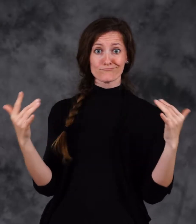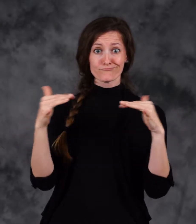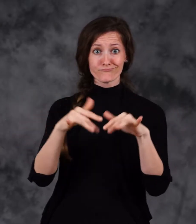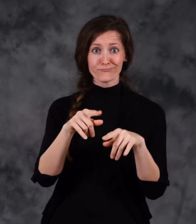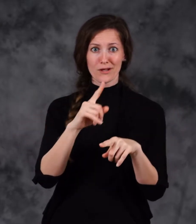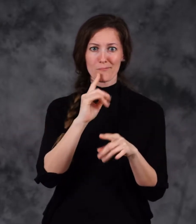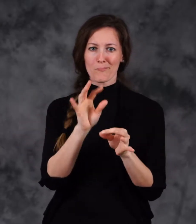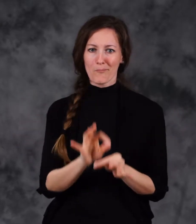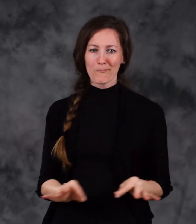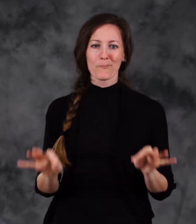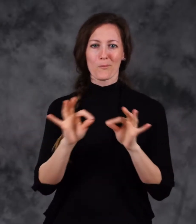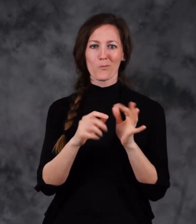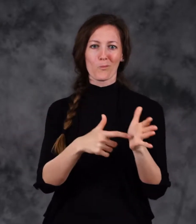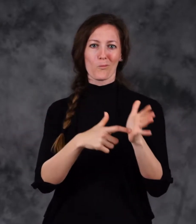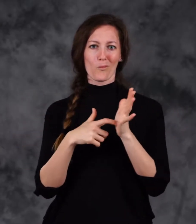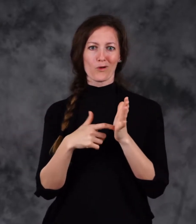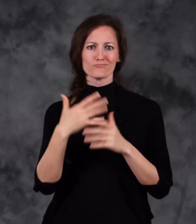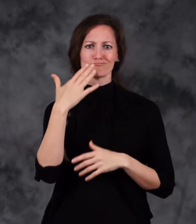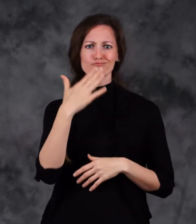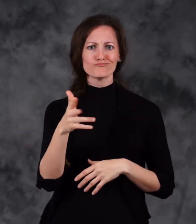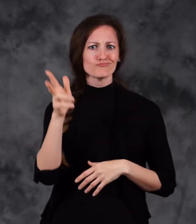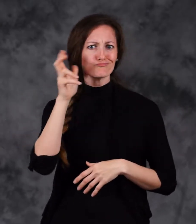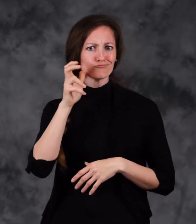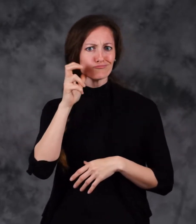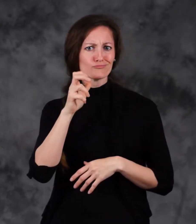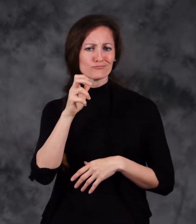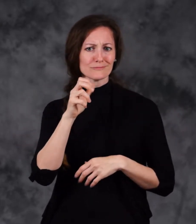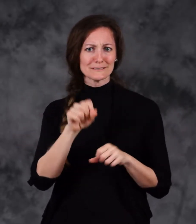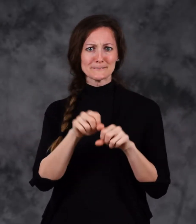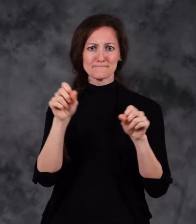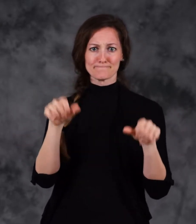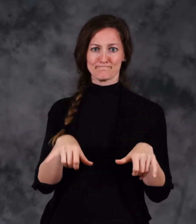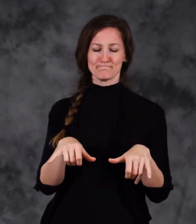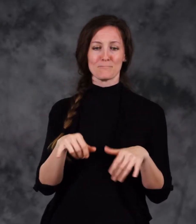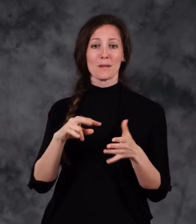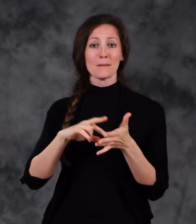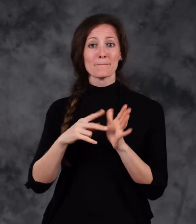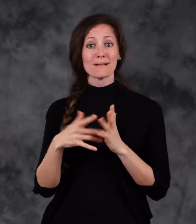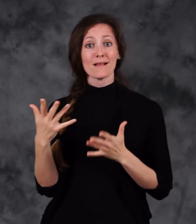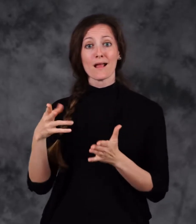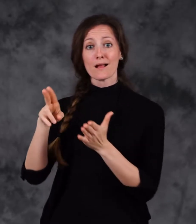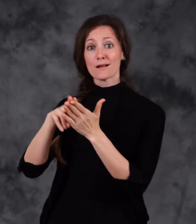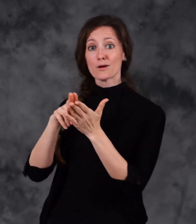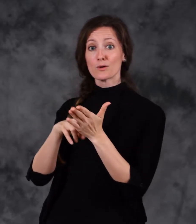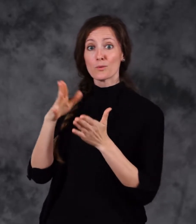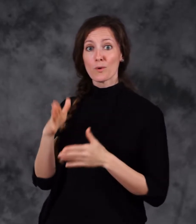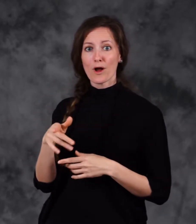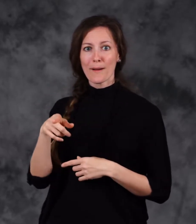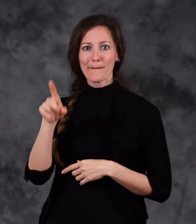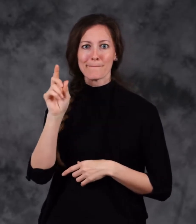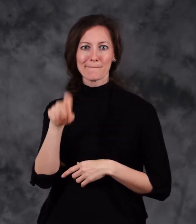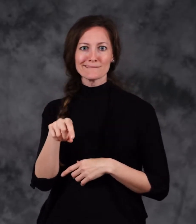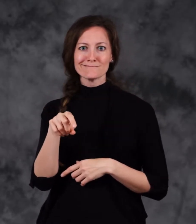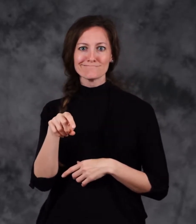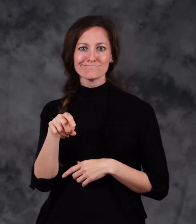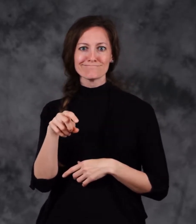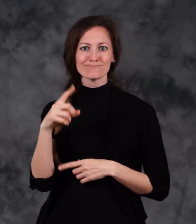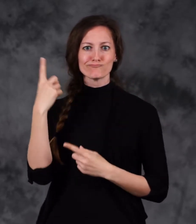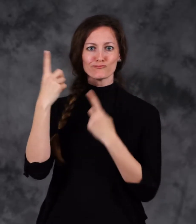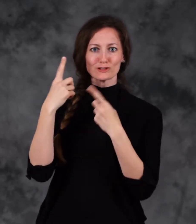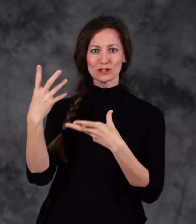in which it’s important to be able to hear, contractors will be required